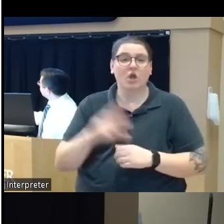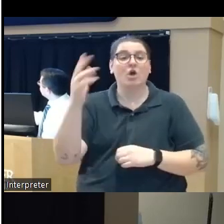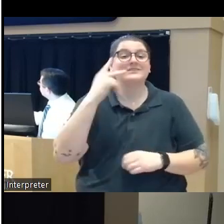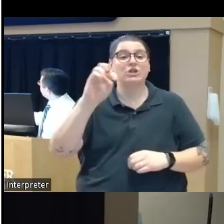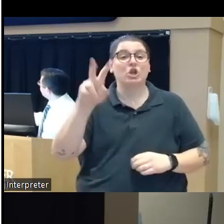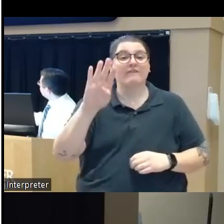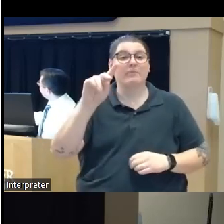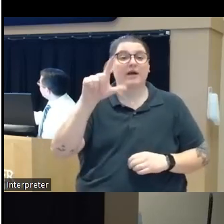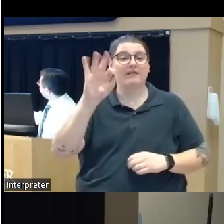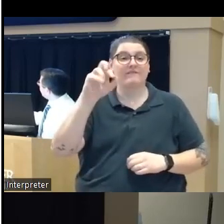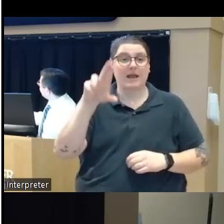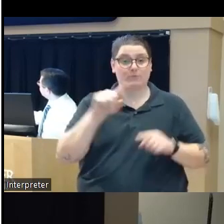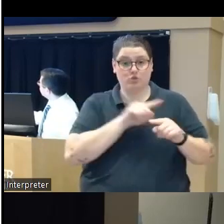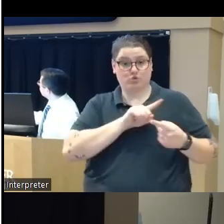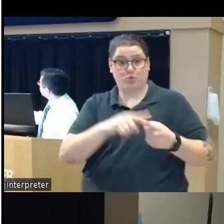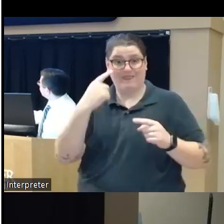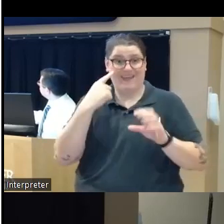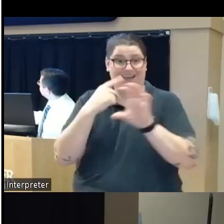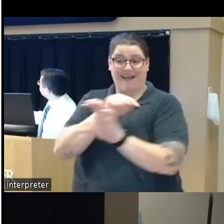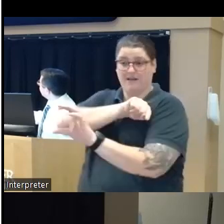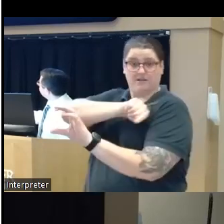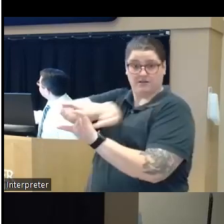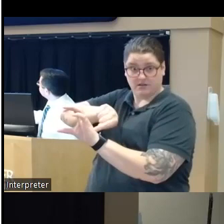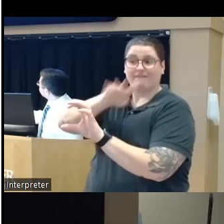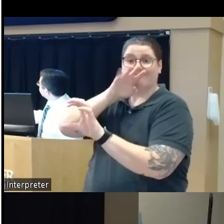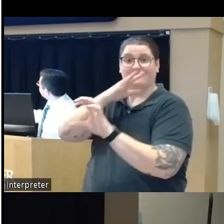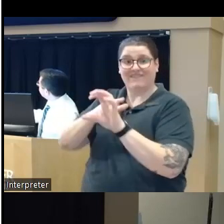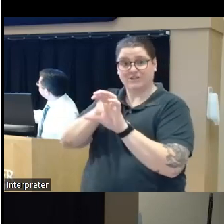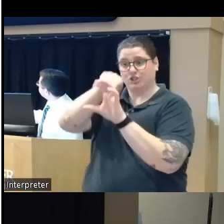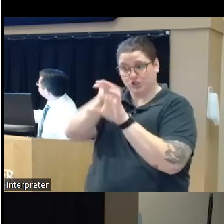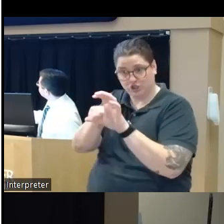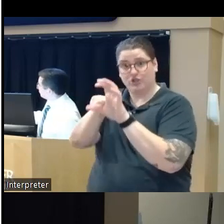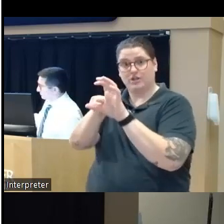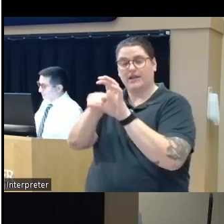that's going to the eye you have vasculature that enters pierces through and then enters to